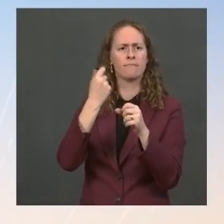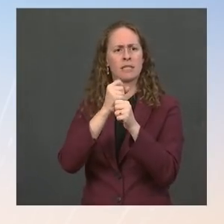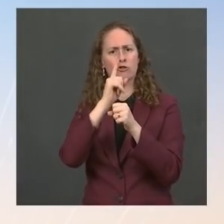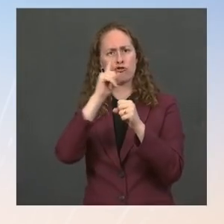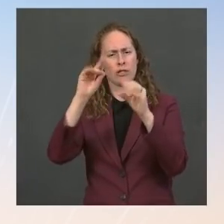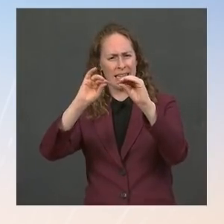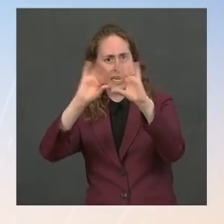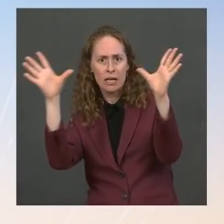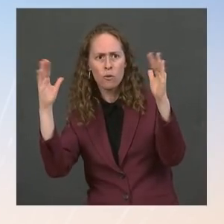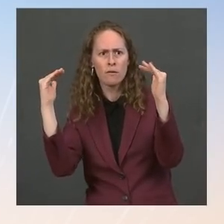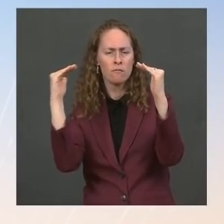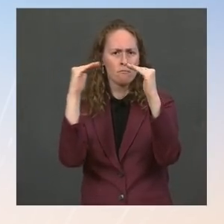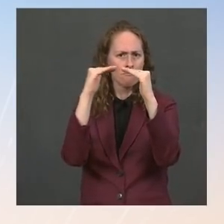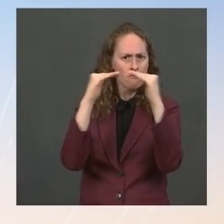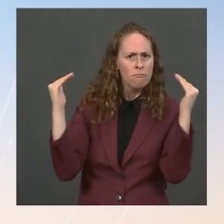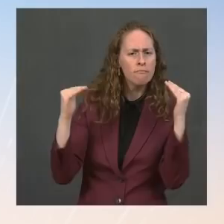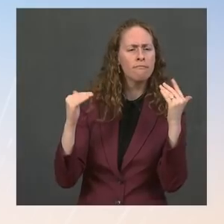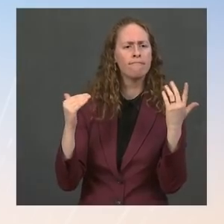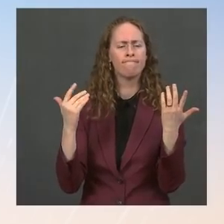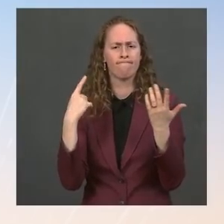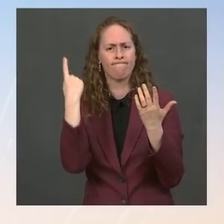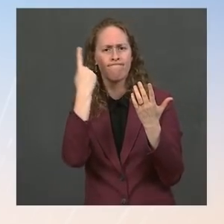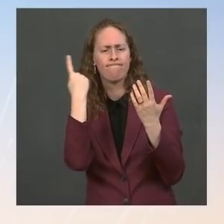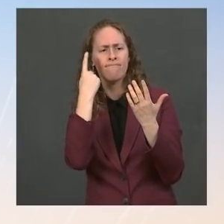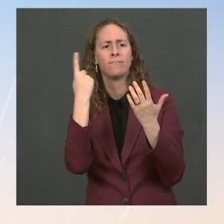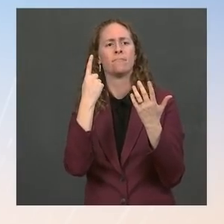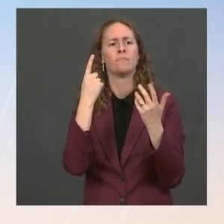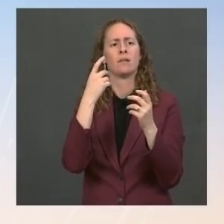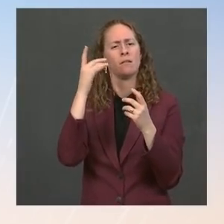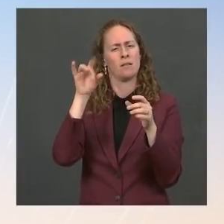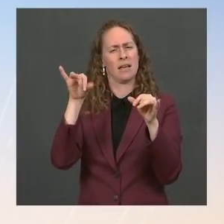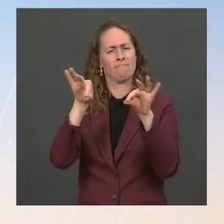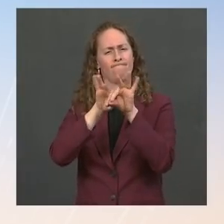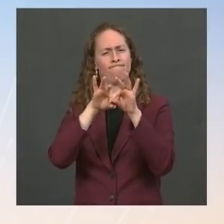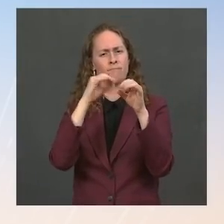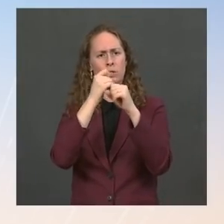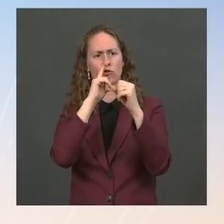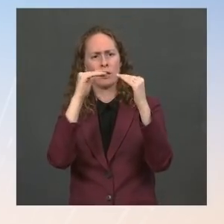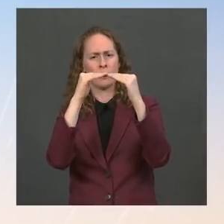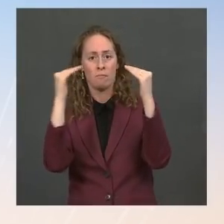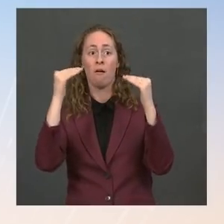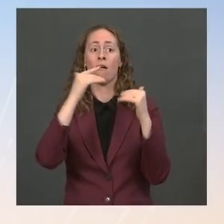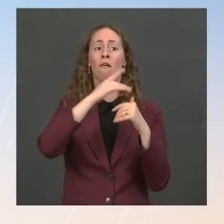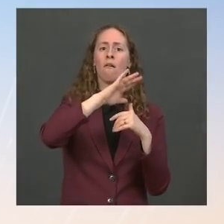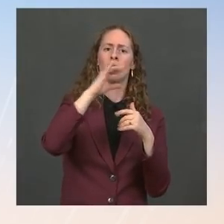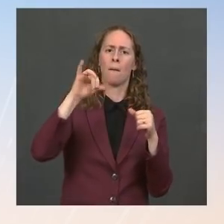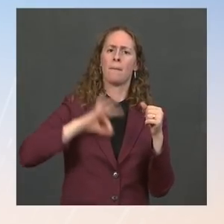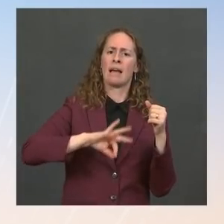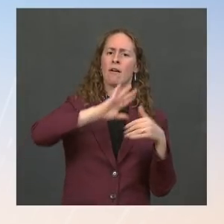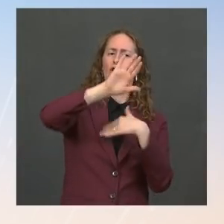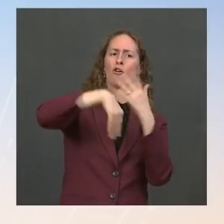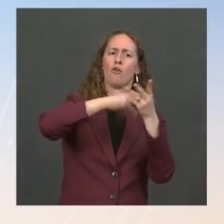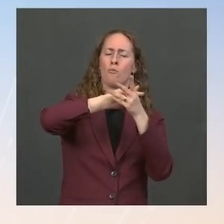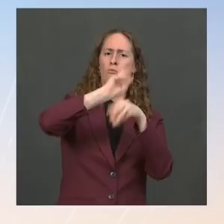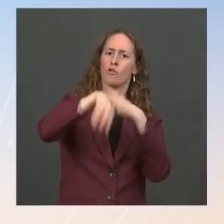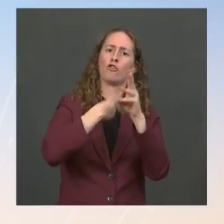that ensured that there was equal treatment around the world of how people could come into the United States given COVID protocols.